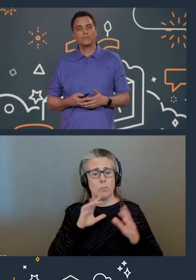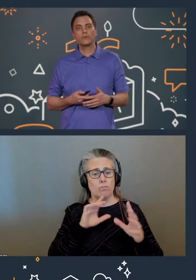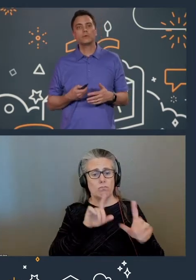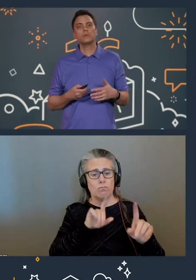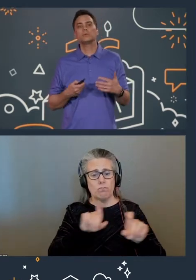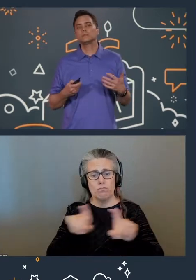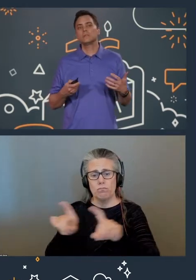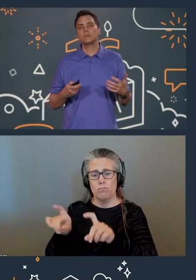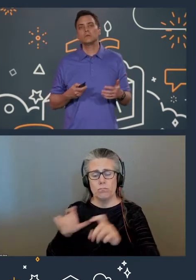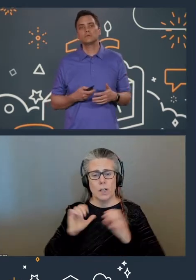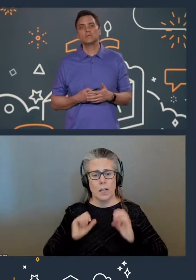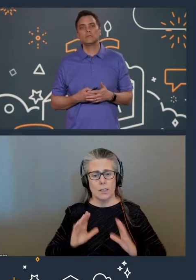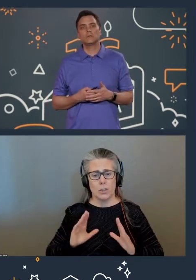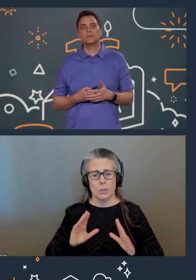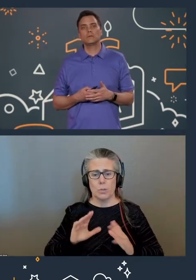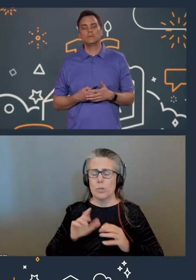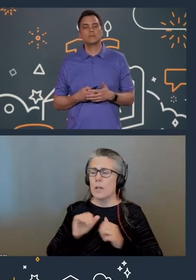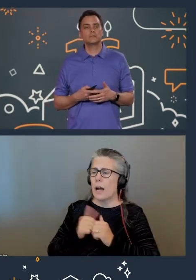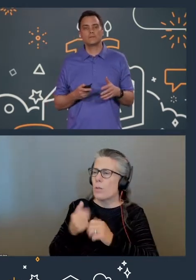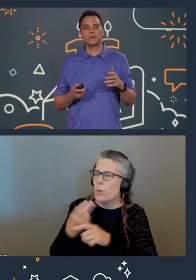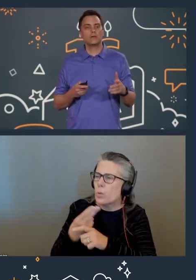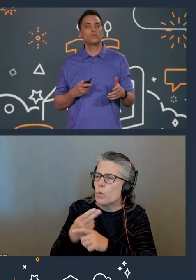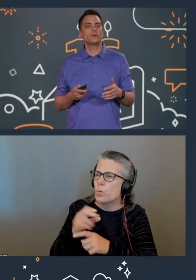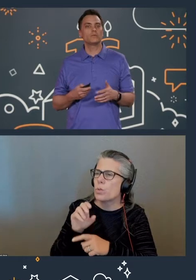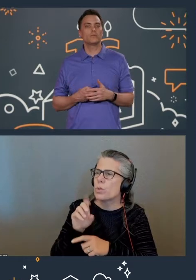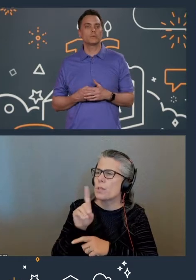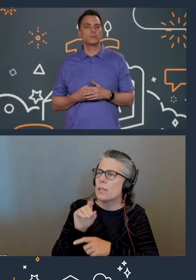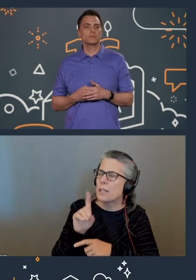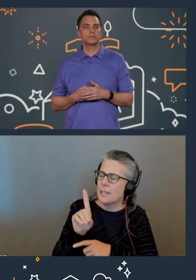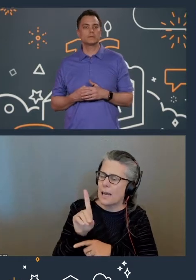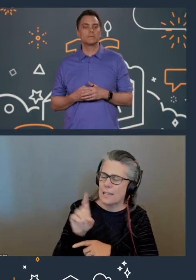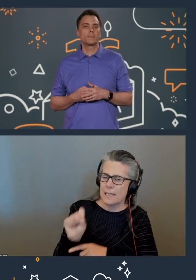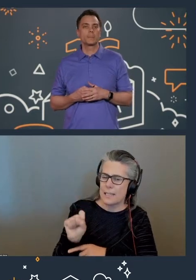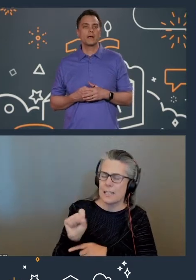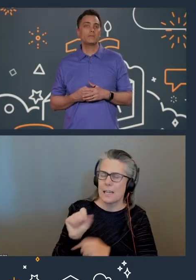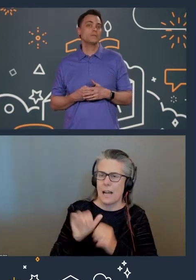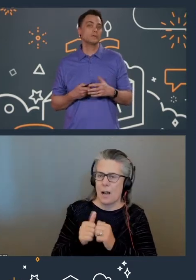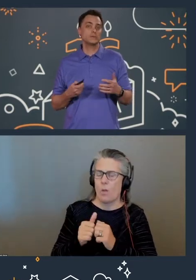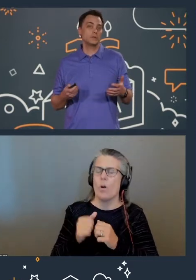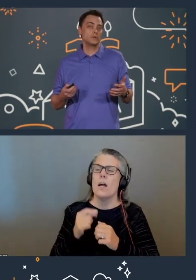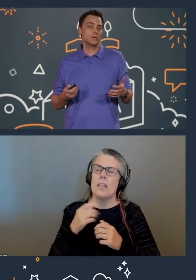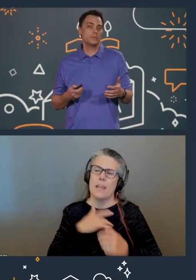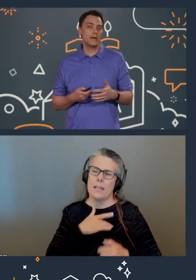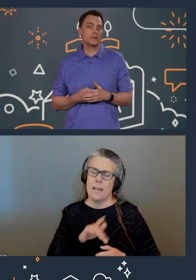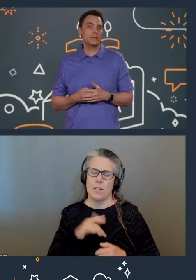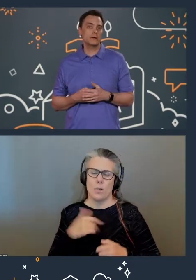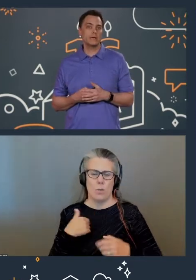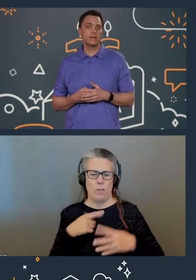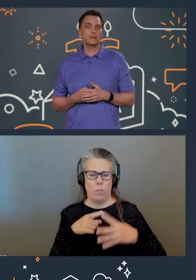frequently, we see them using DataSync for kind of one of four purposes. The first is, they're looking to migrate their data.